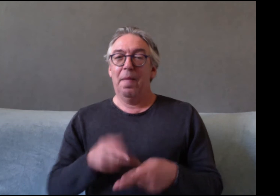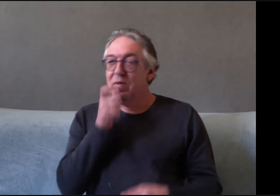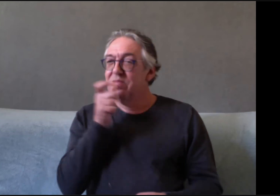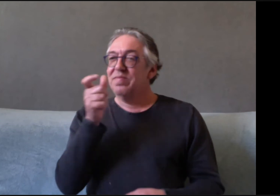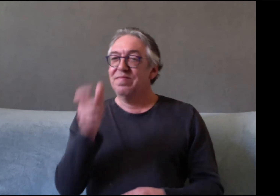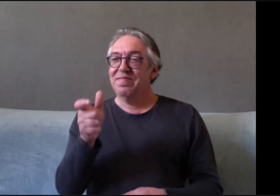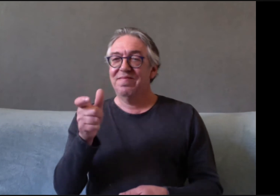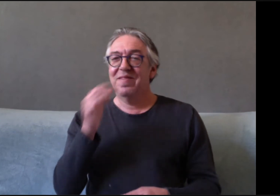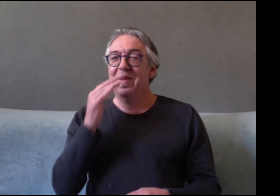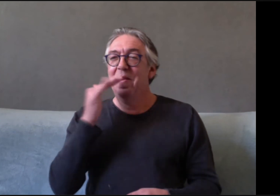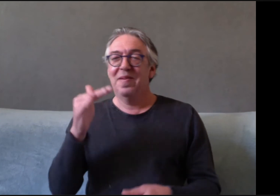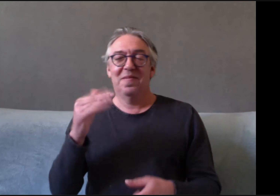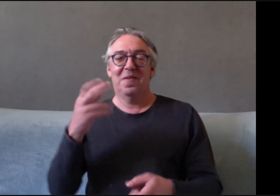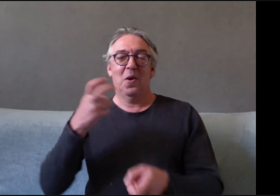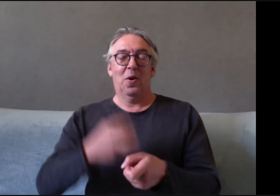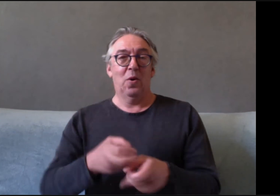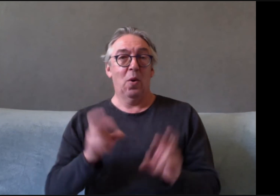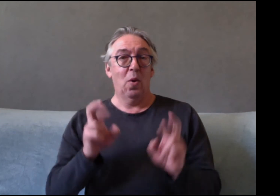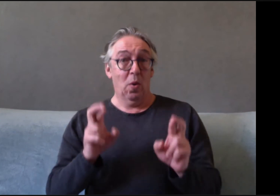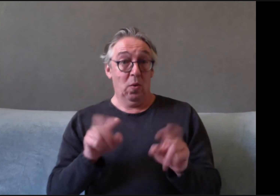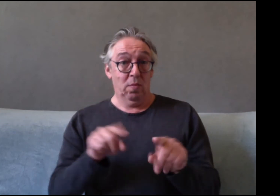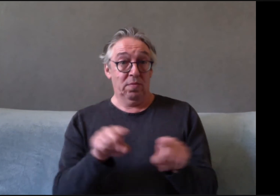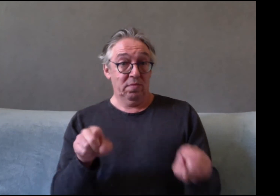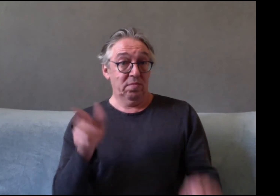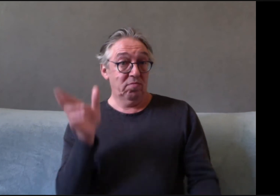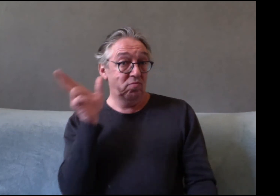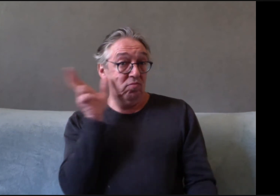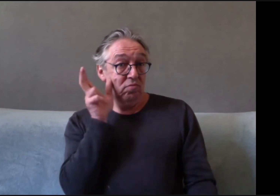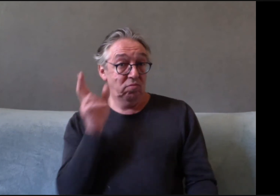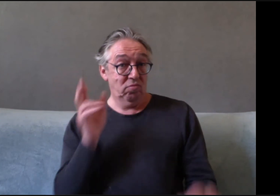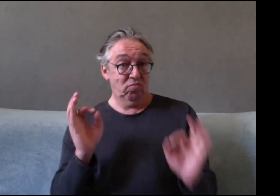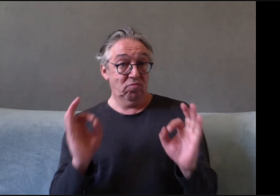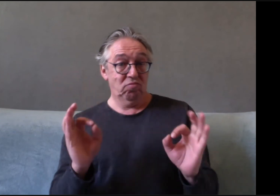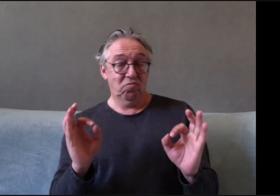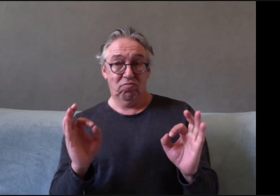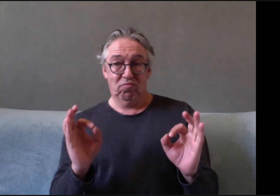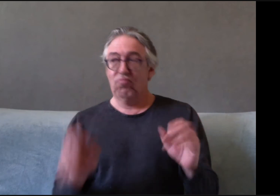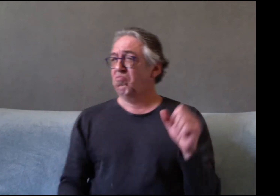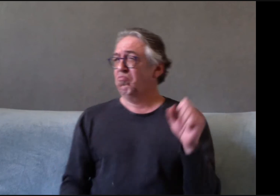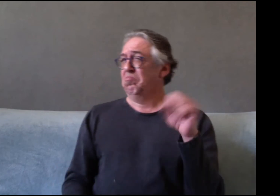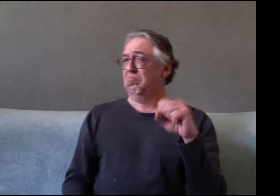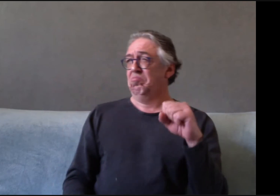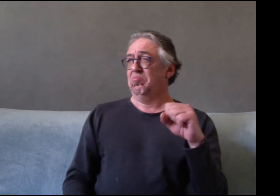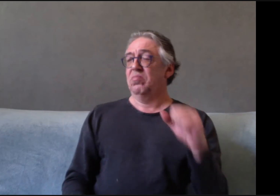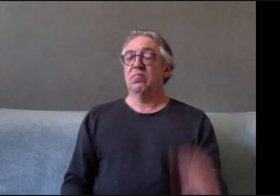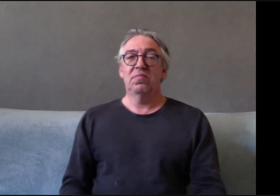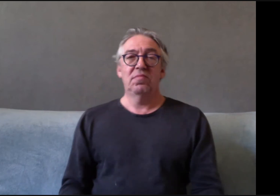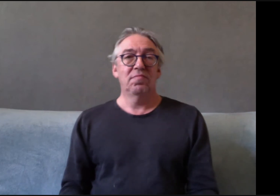I hope everyone can hear me. ANDRÃ‰: We can hear you very well. Okay. Thank you.